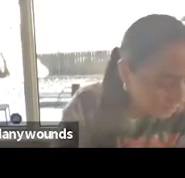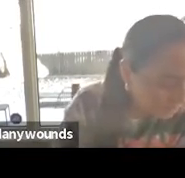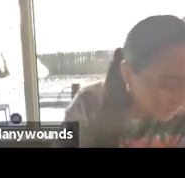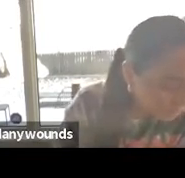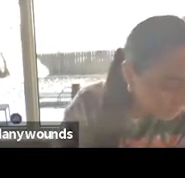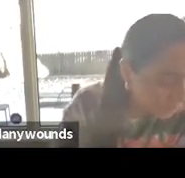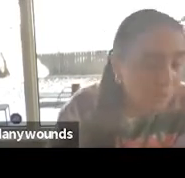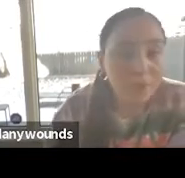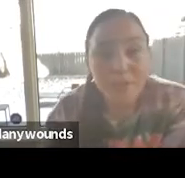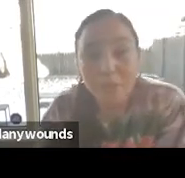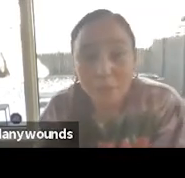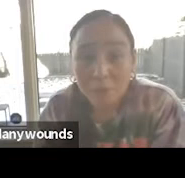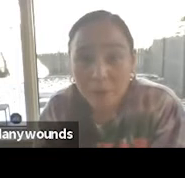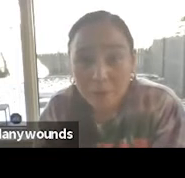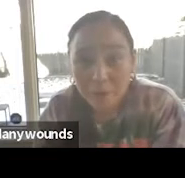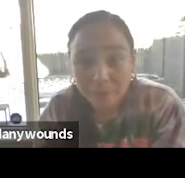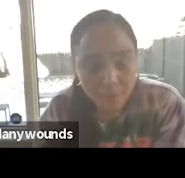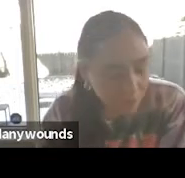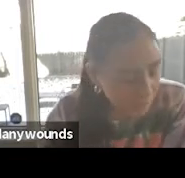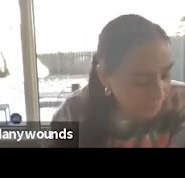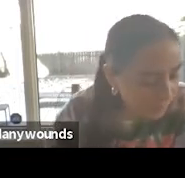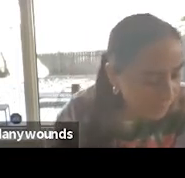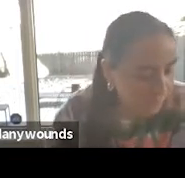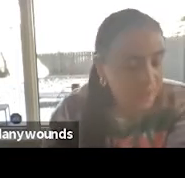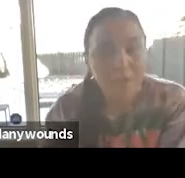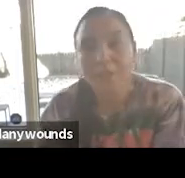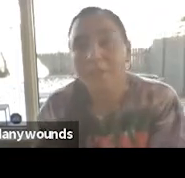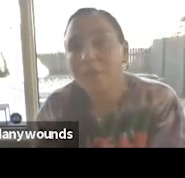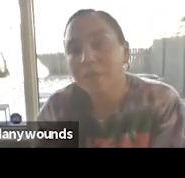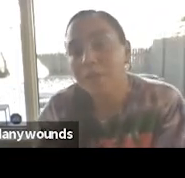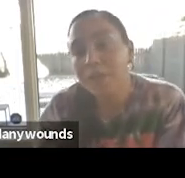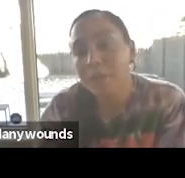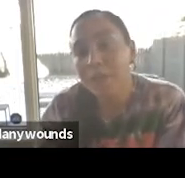So I guess we can start with a central spiral. And then I just encourage everyone